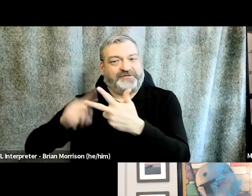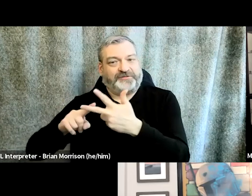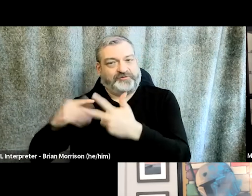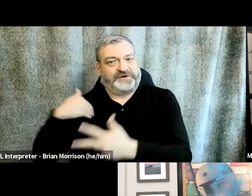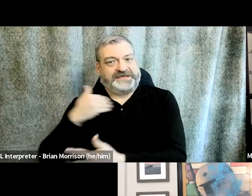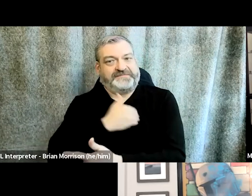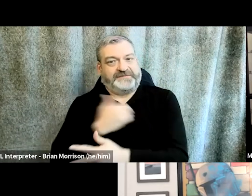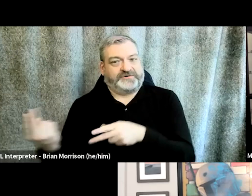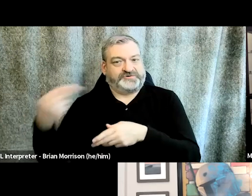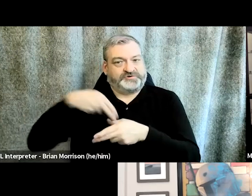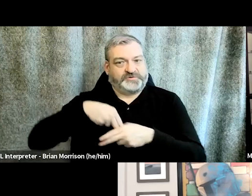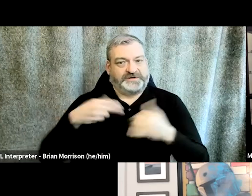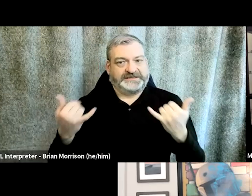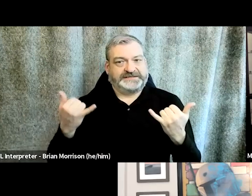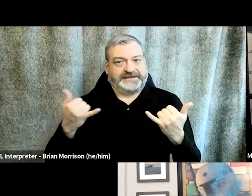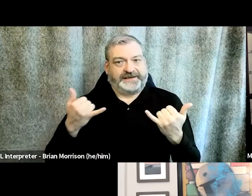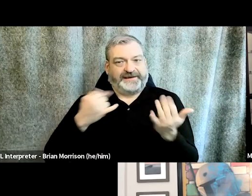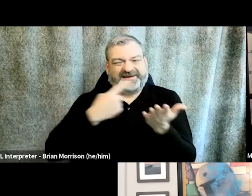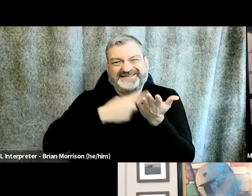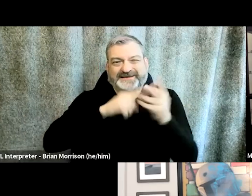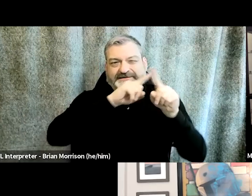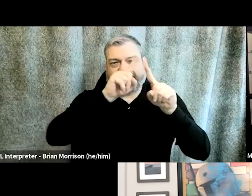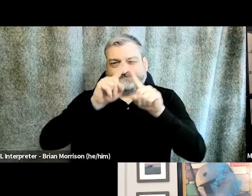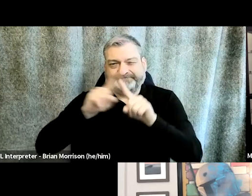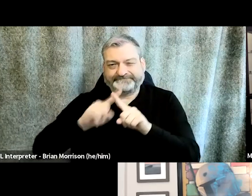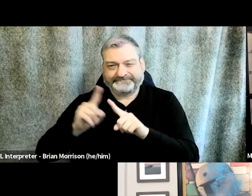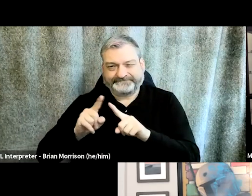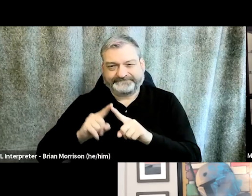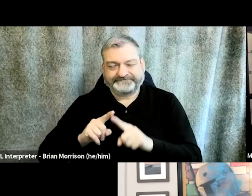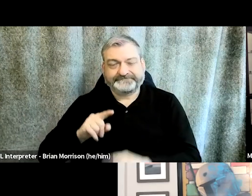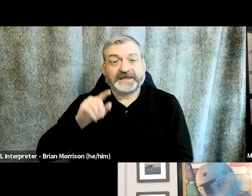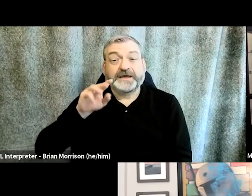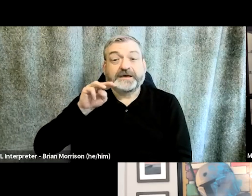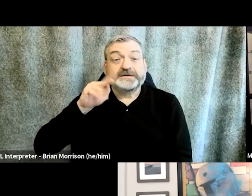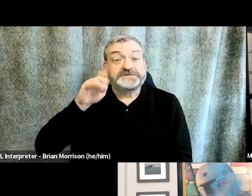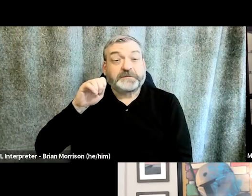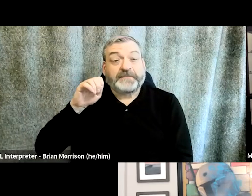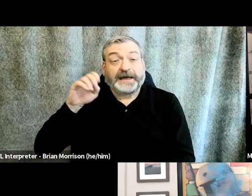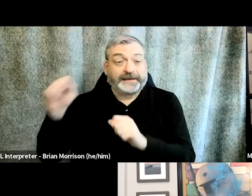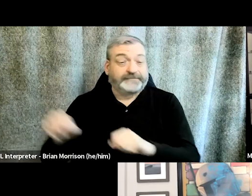We're going to cover a number of topics. So Mike, if you would advance the slide, please. I appreciate that.